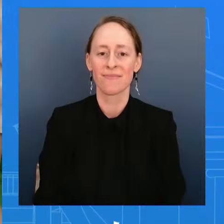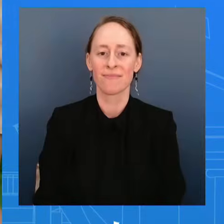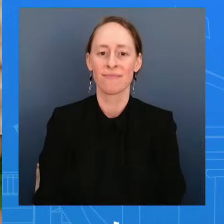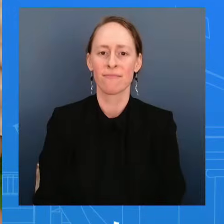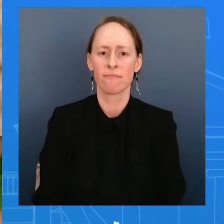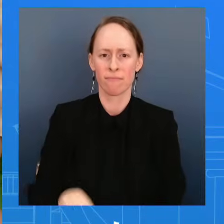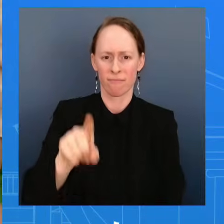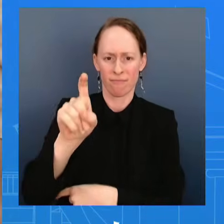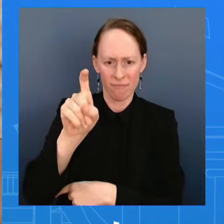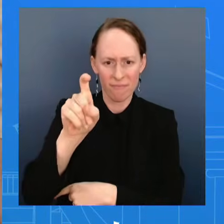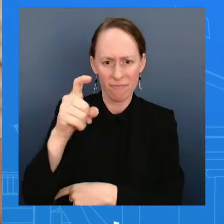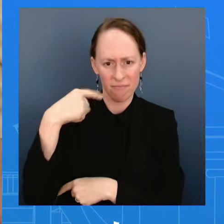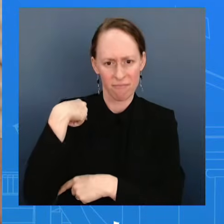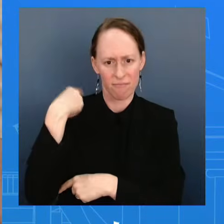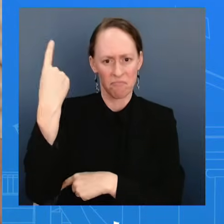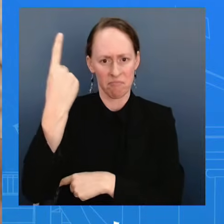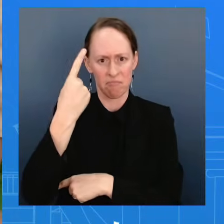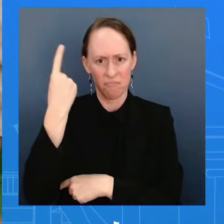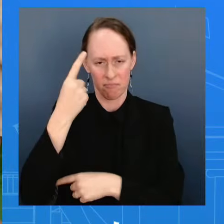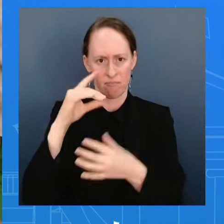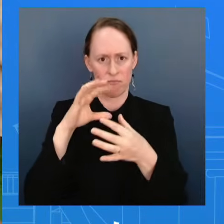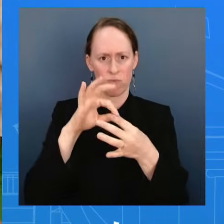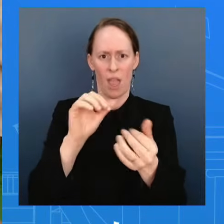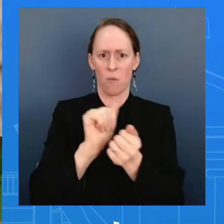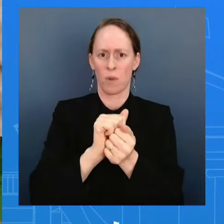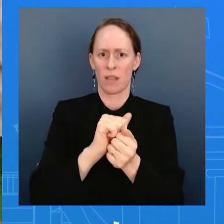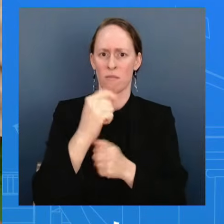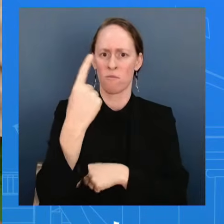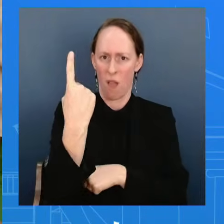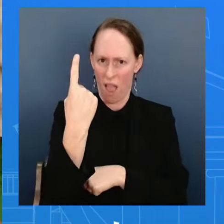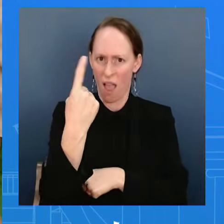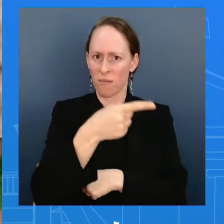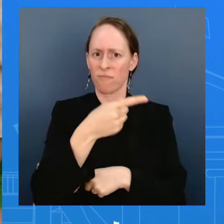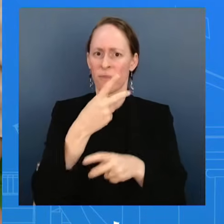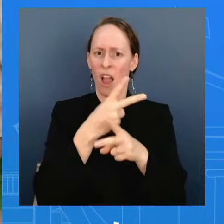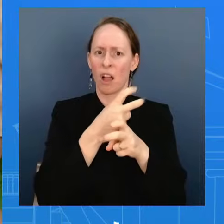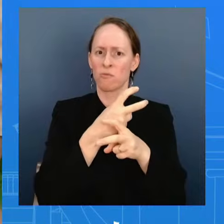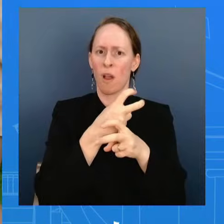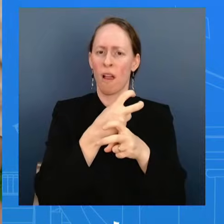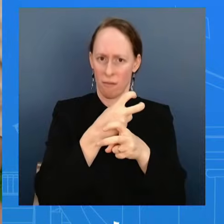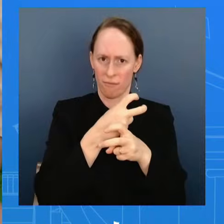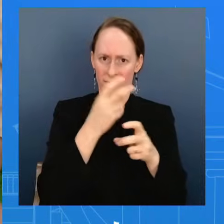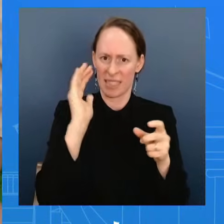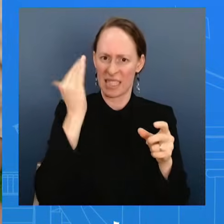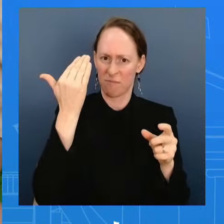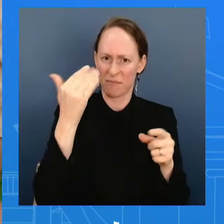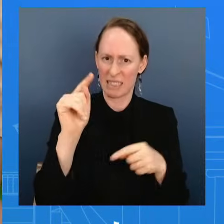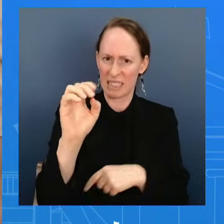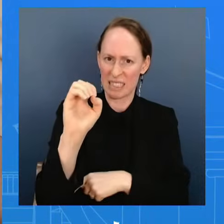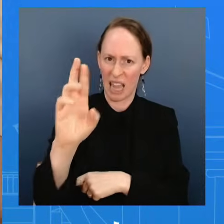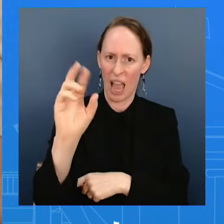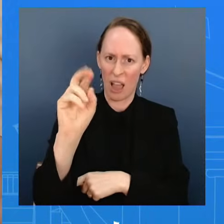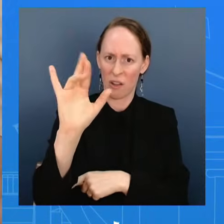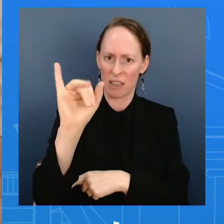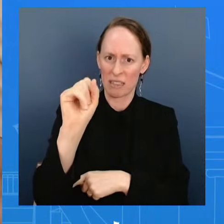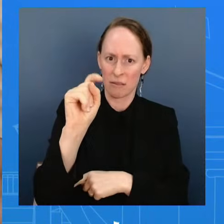There's data that proves that, whether it's unemployment, whether inflation down by 2.5 percent, whether it's consumers that remain --